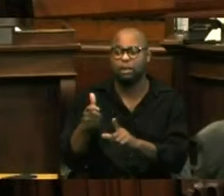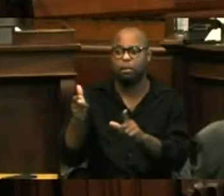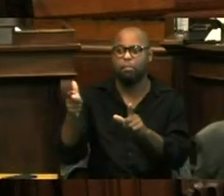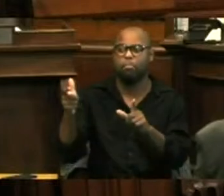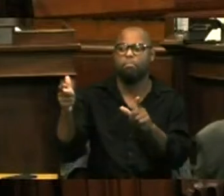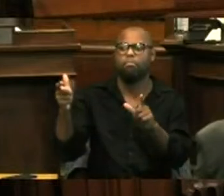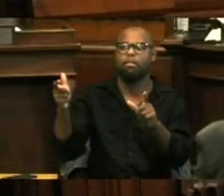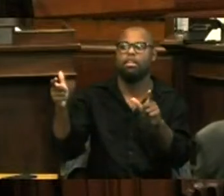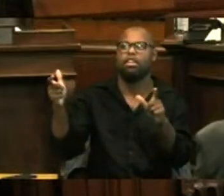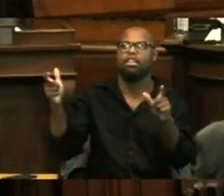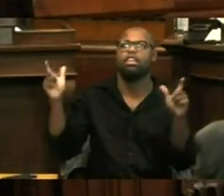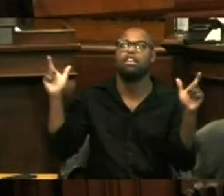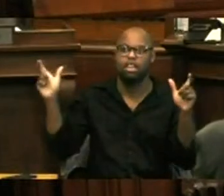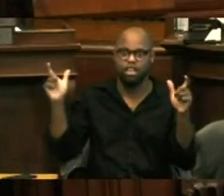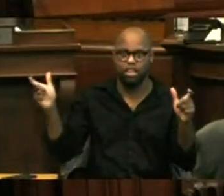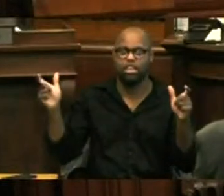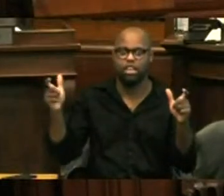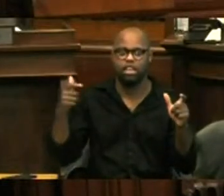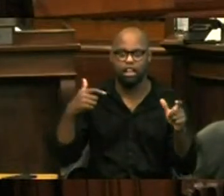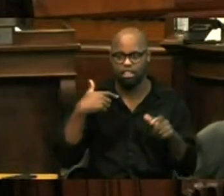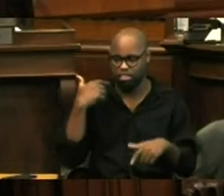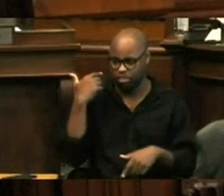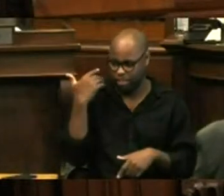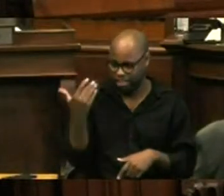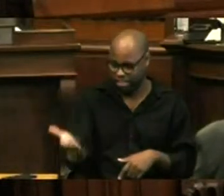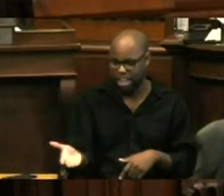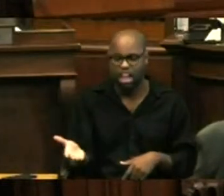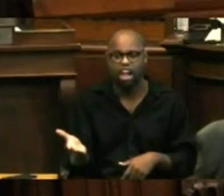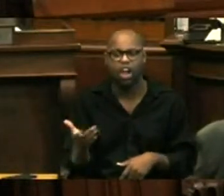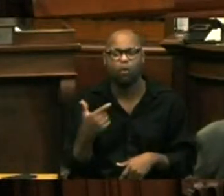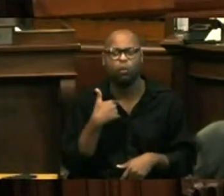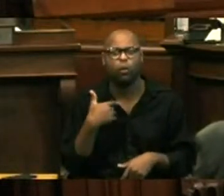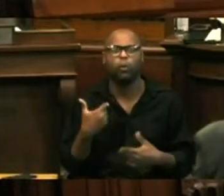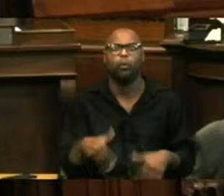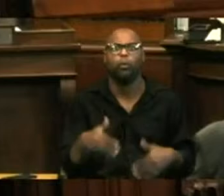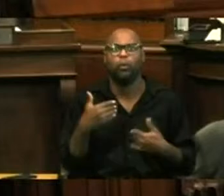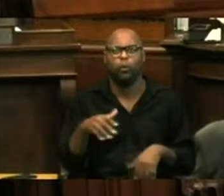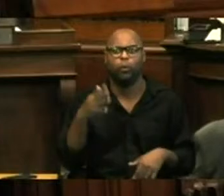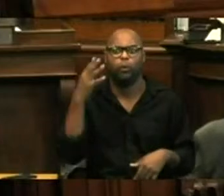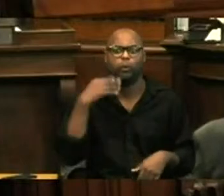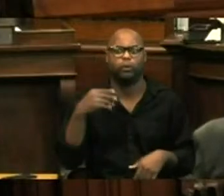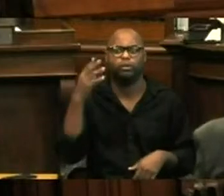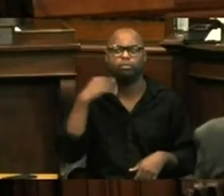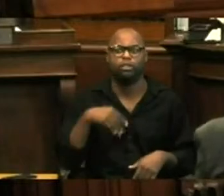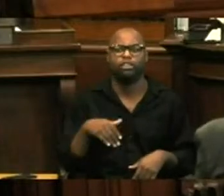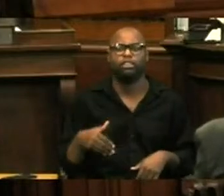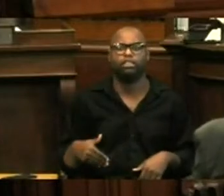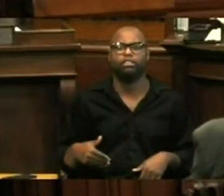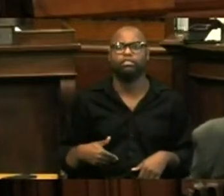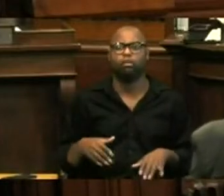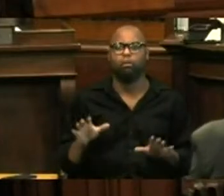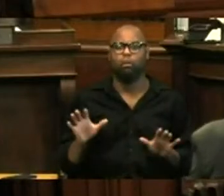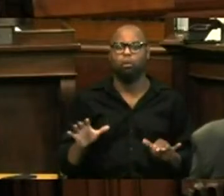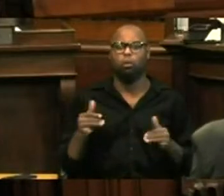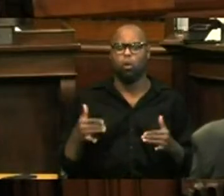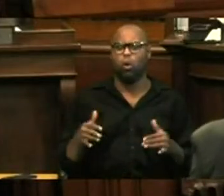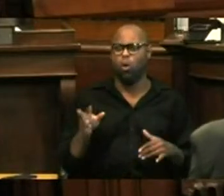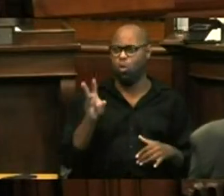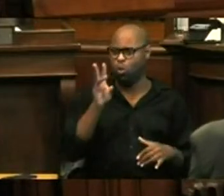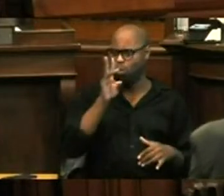emptied, and it is gigantic being down there in the bowl of